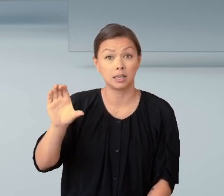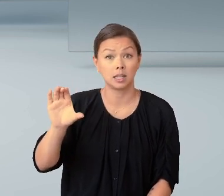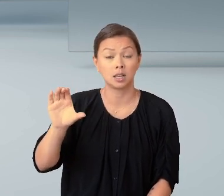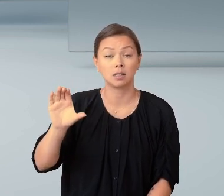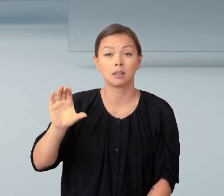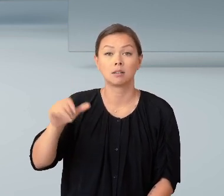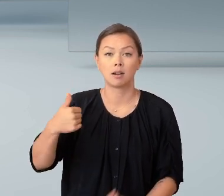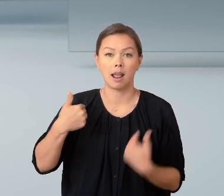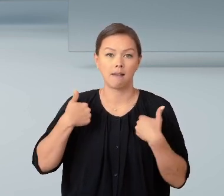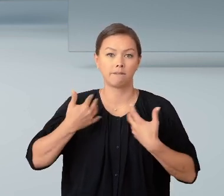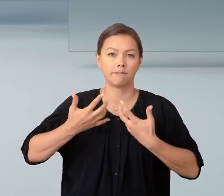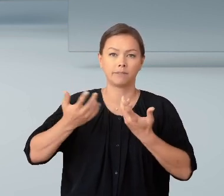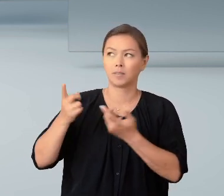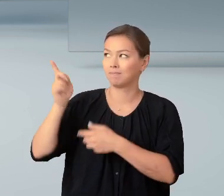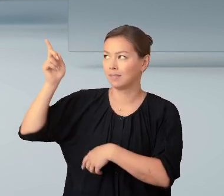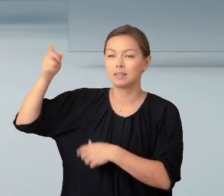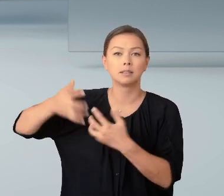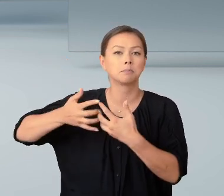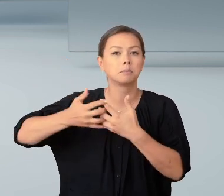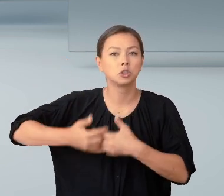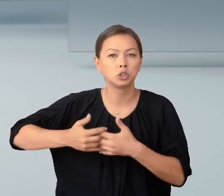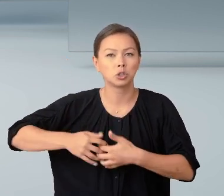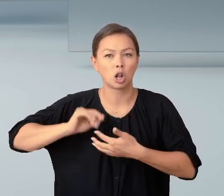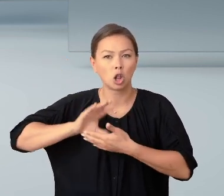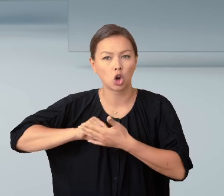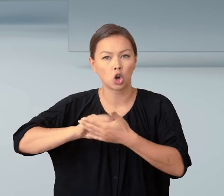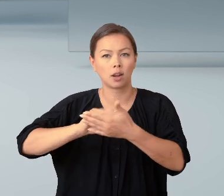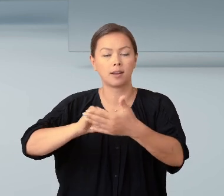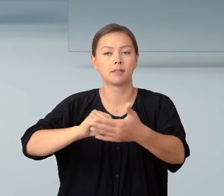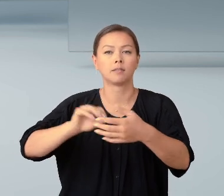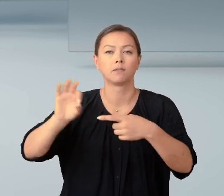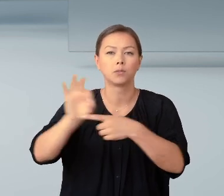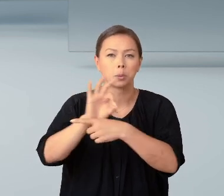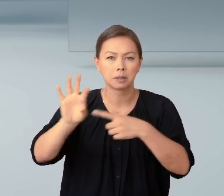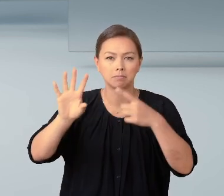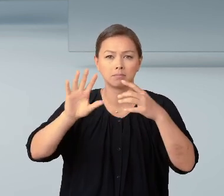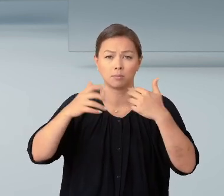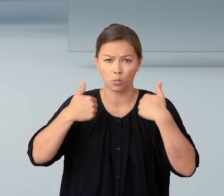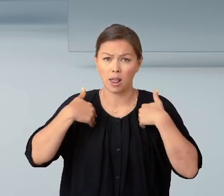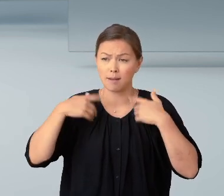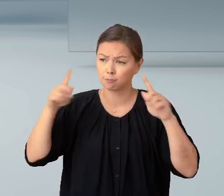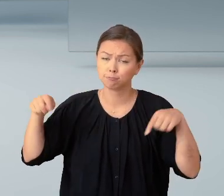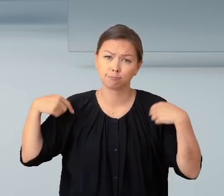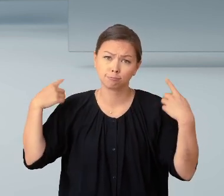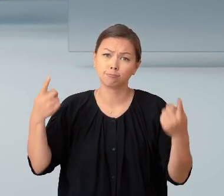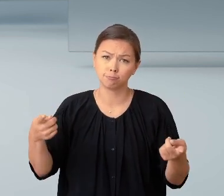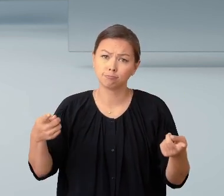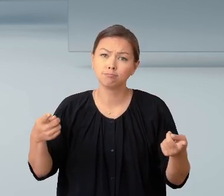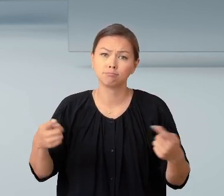now in terms of machine learning and the algorithms against this.